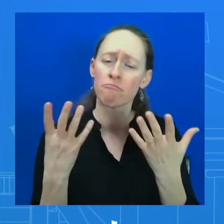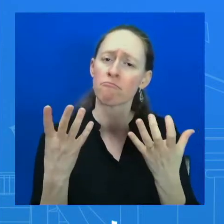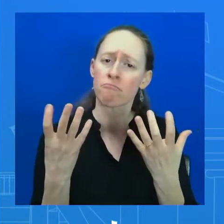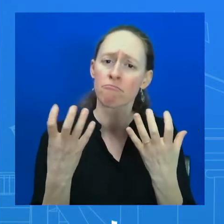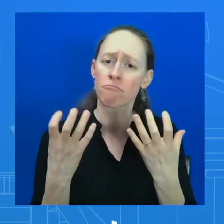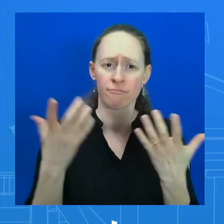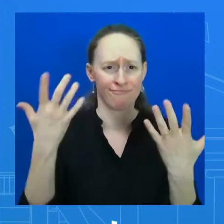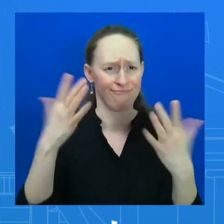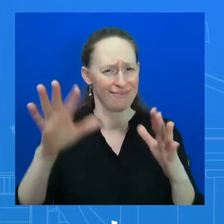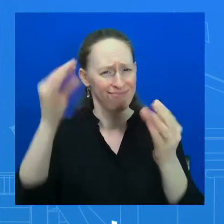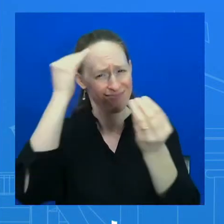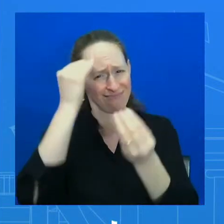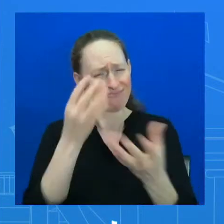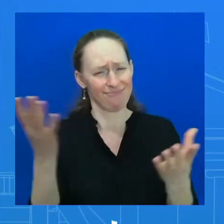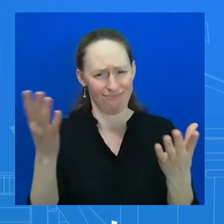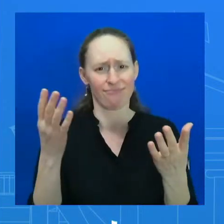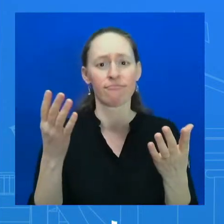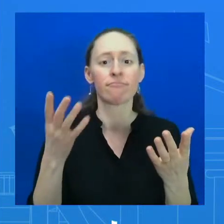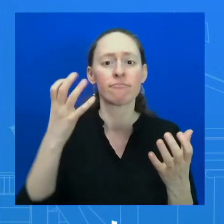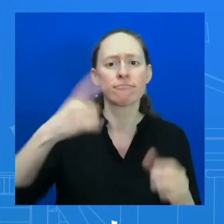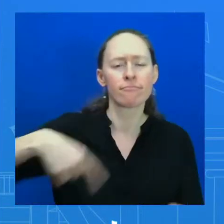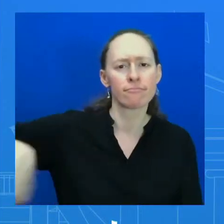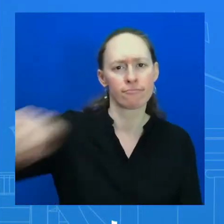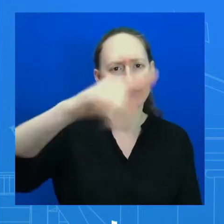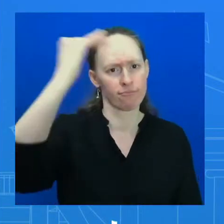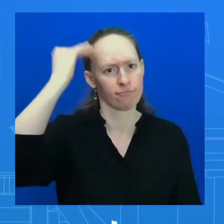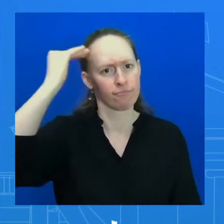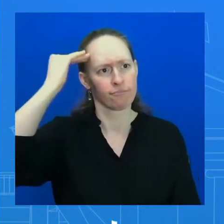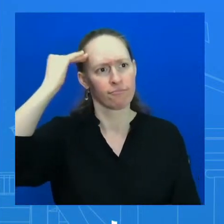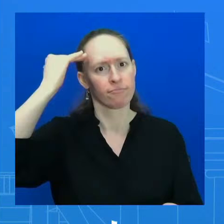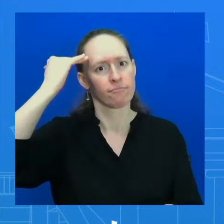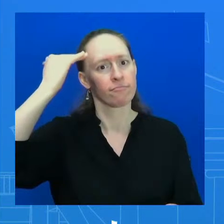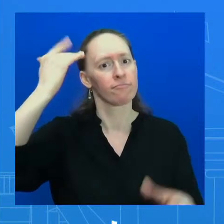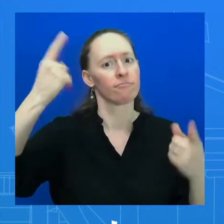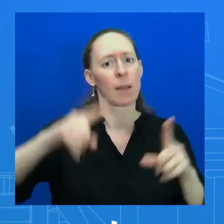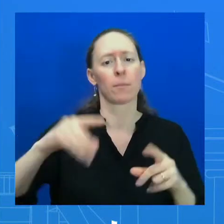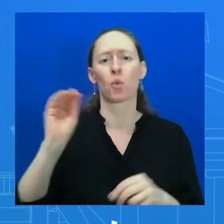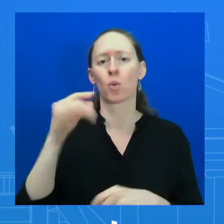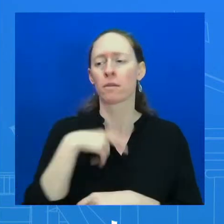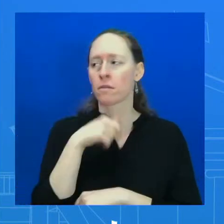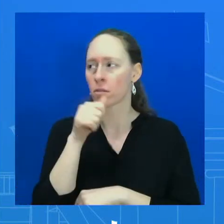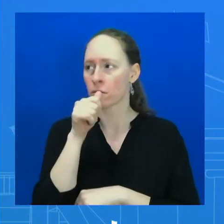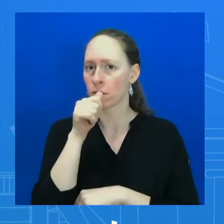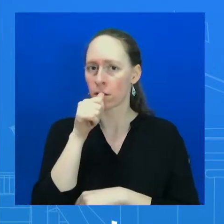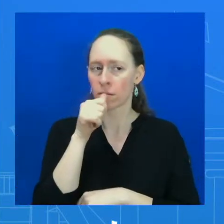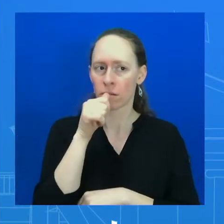So, we're going to let that process move forward. And, you know, you said it yourself,